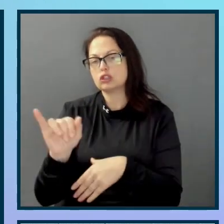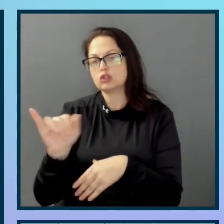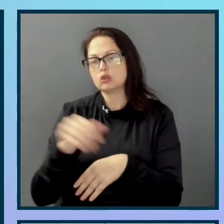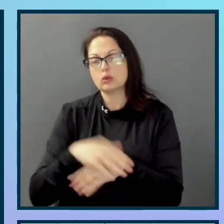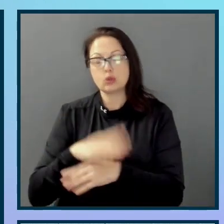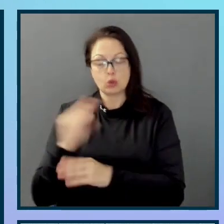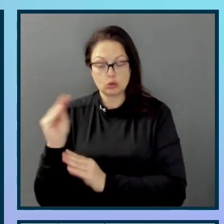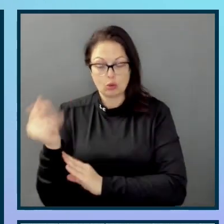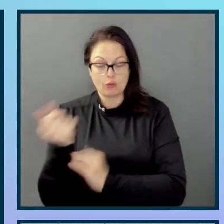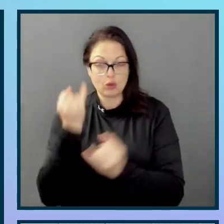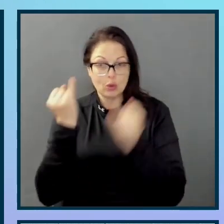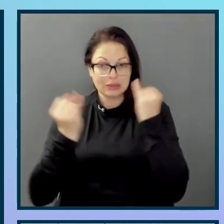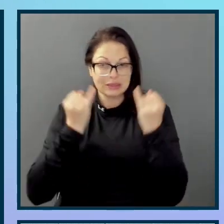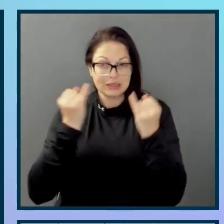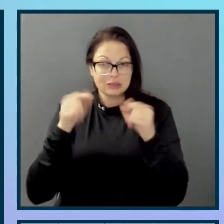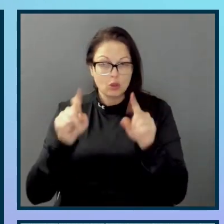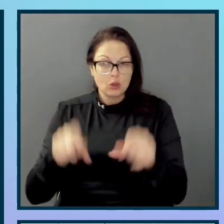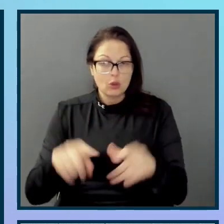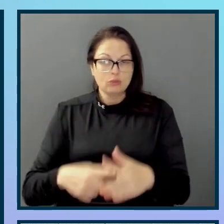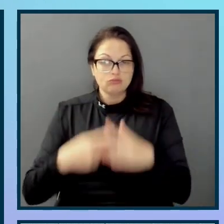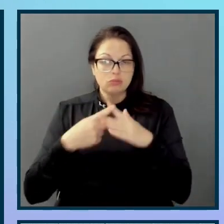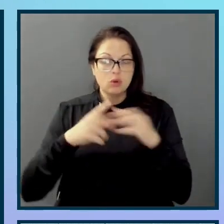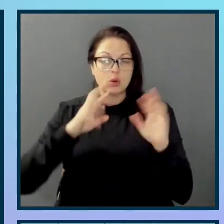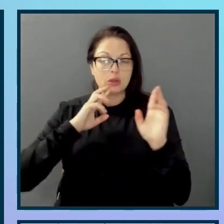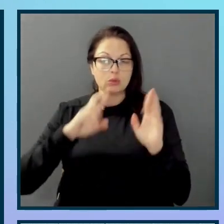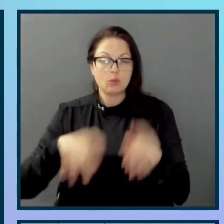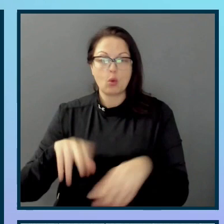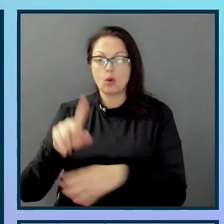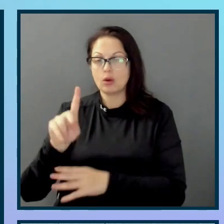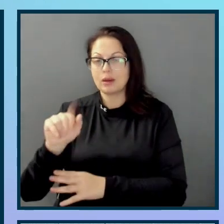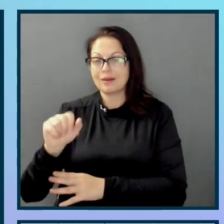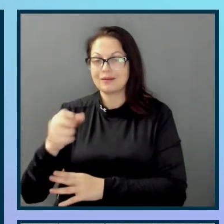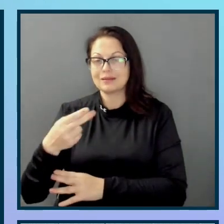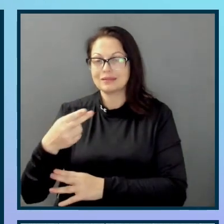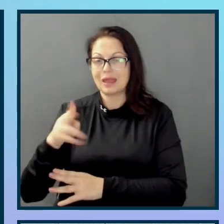to get you started with your reporting dashboard. And hopefully, you'll find those useful.